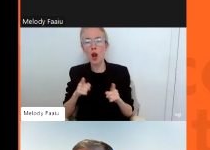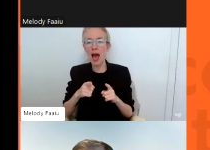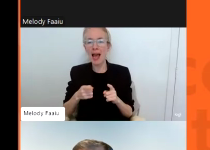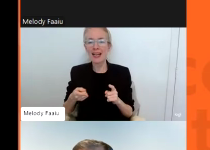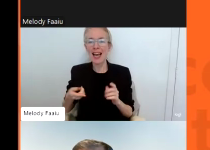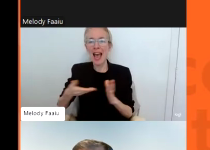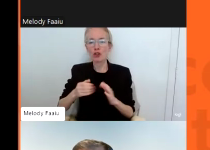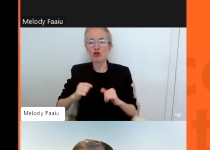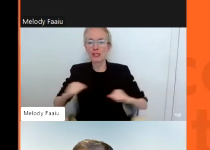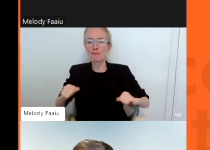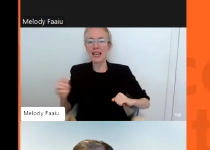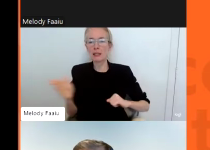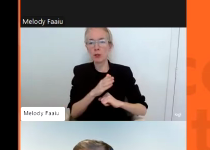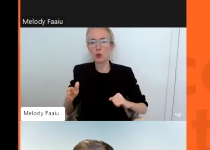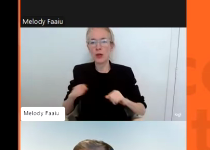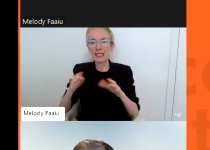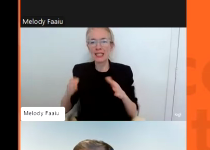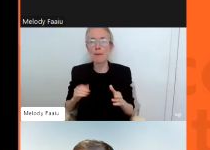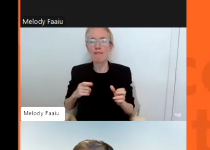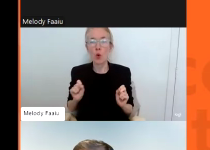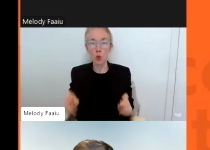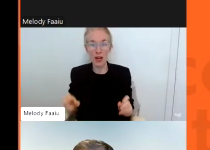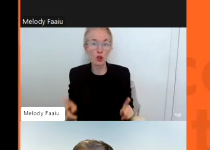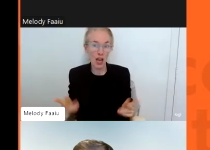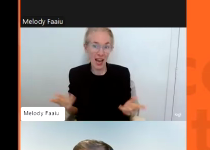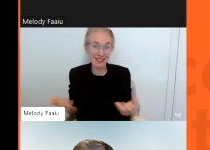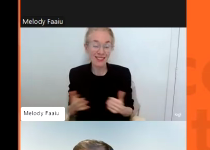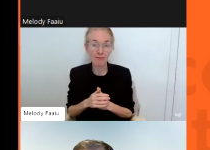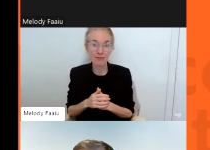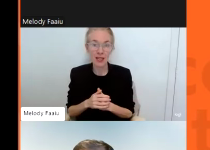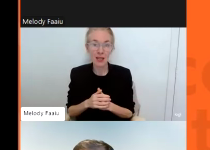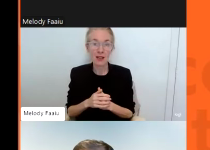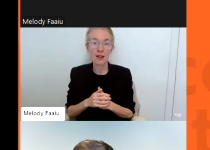obviously did find some ableist attitudes and somebody else is